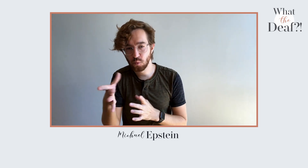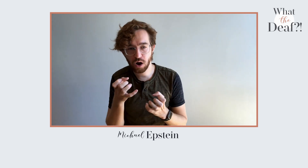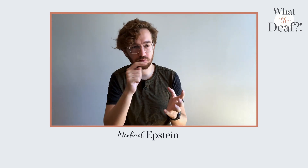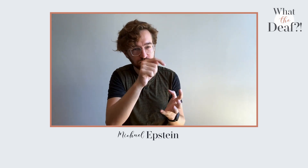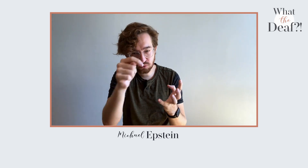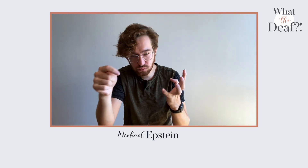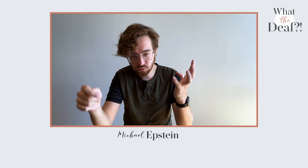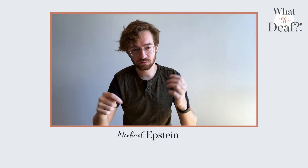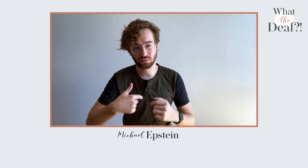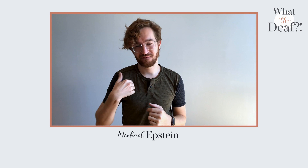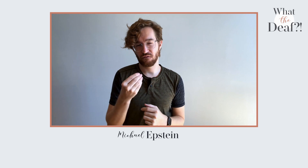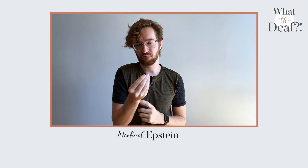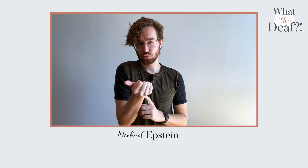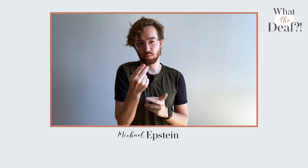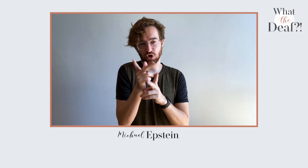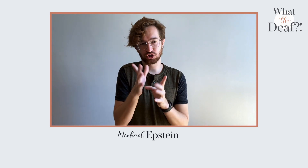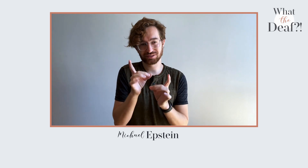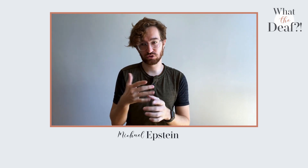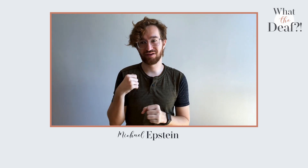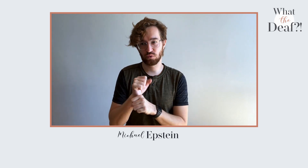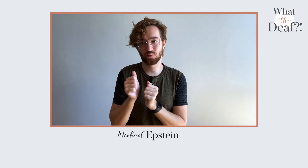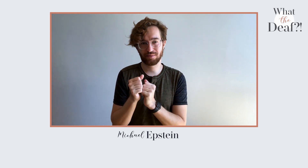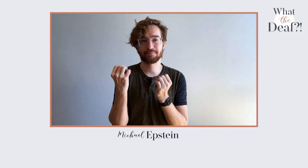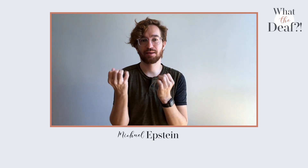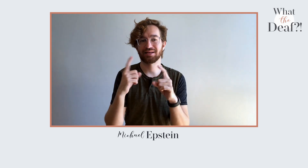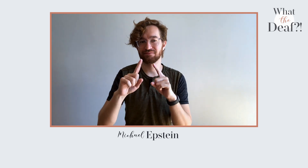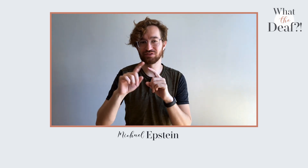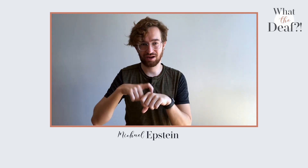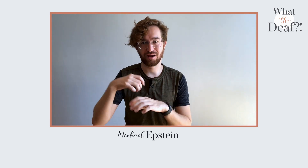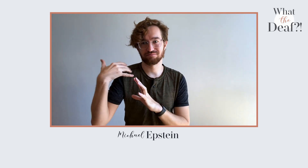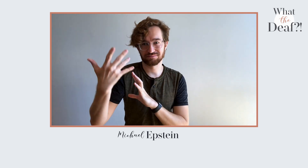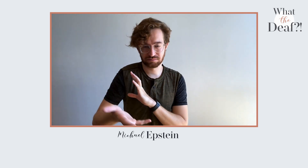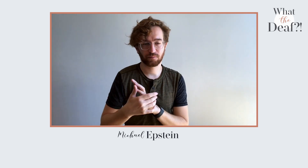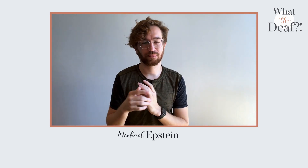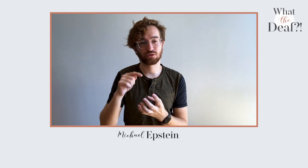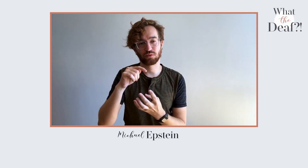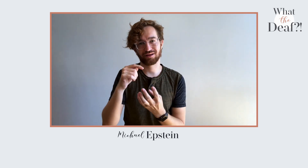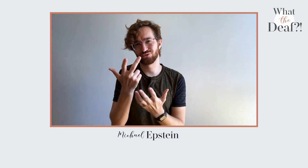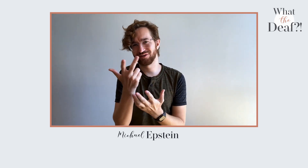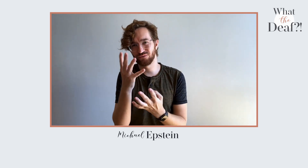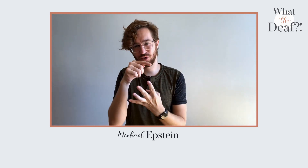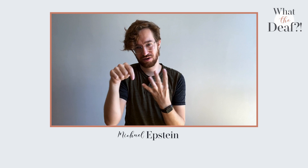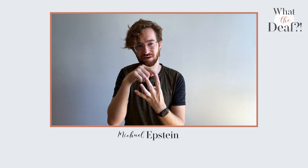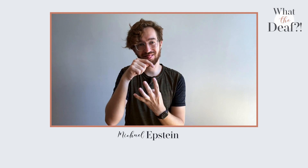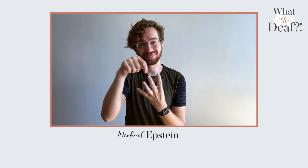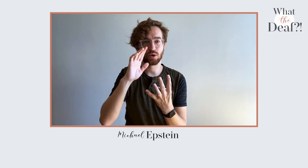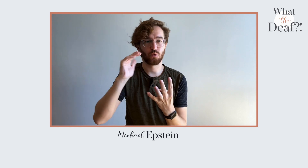They select who they want. And there are a few production designers that I've worked with over the years a variety of times, there's three or four of them